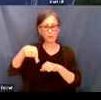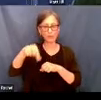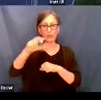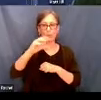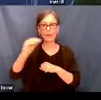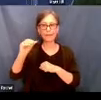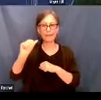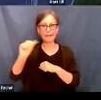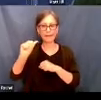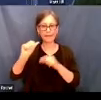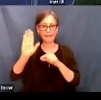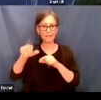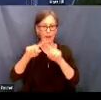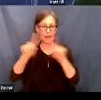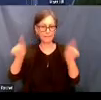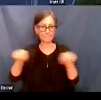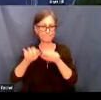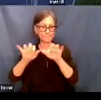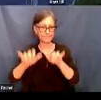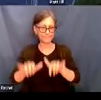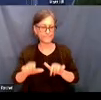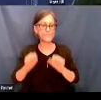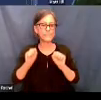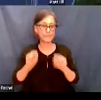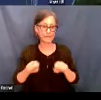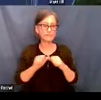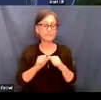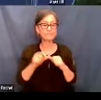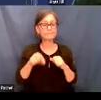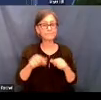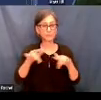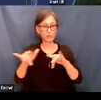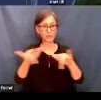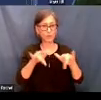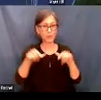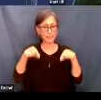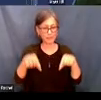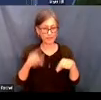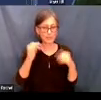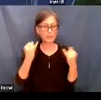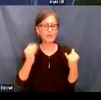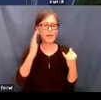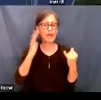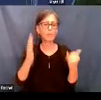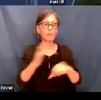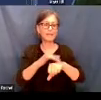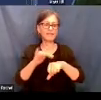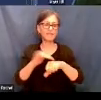this presentation. The webinar is being recorded and will be made available at a later date.